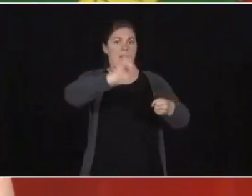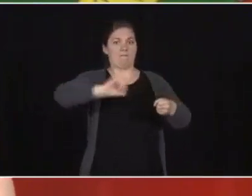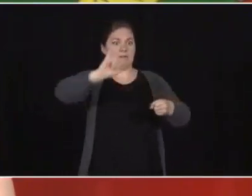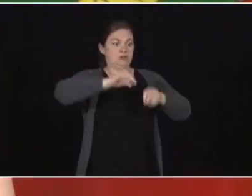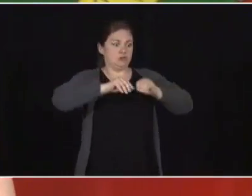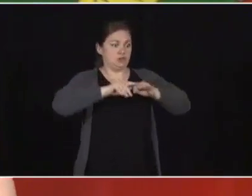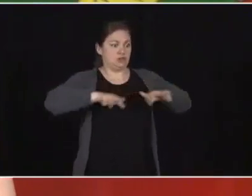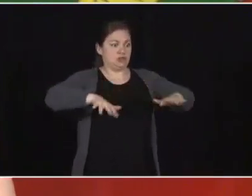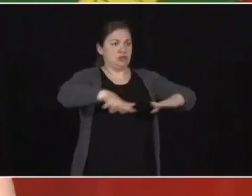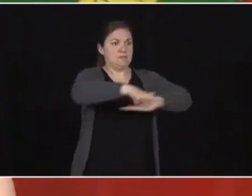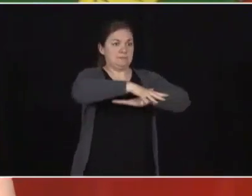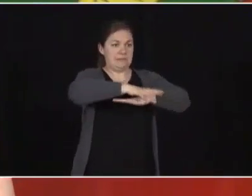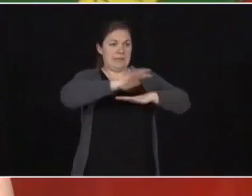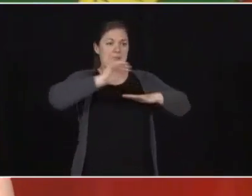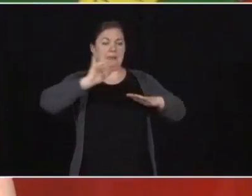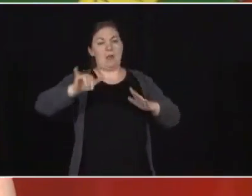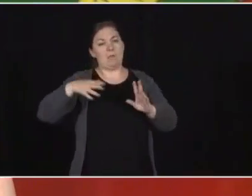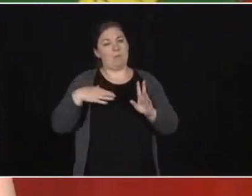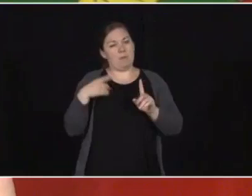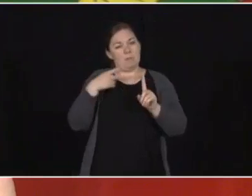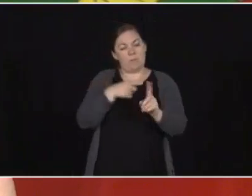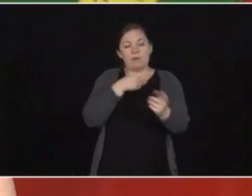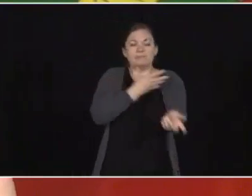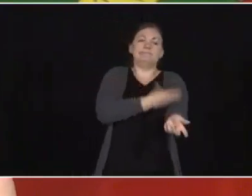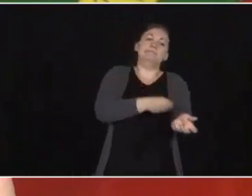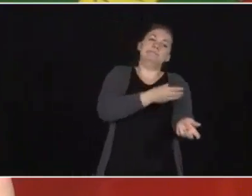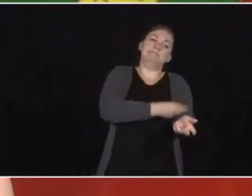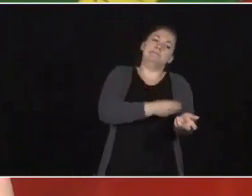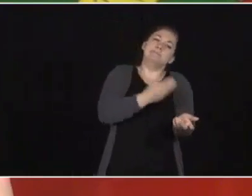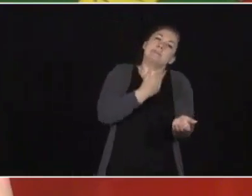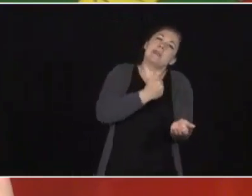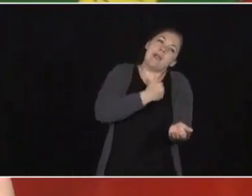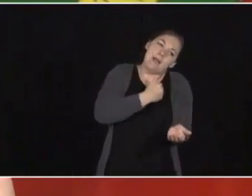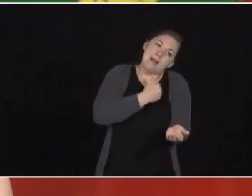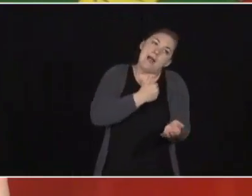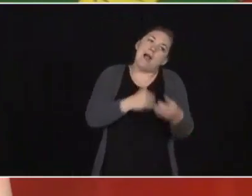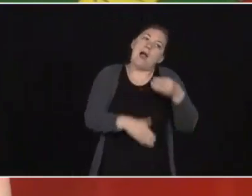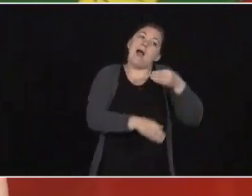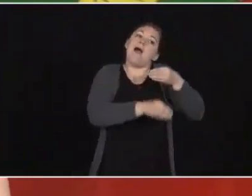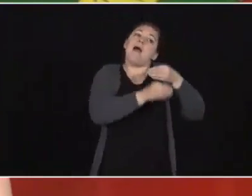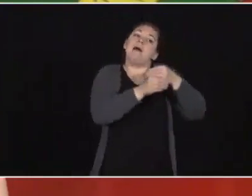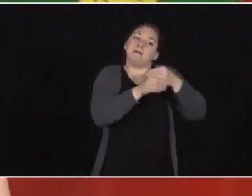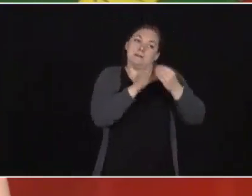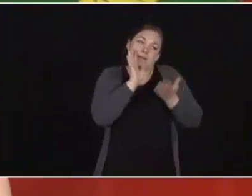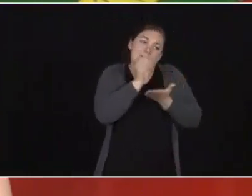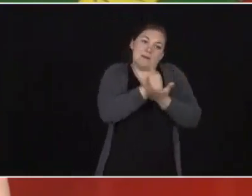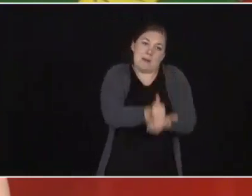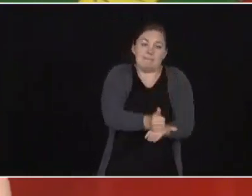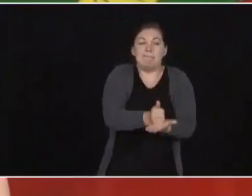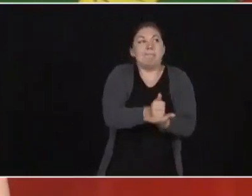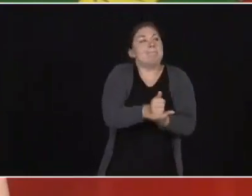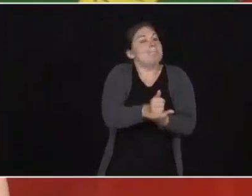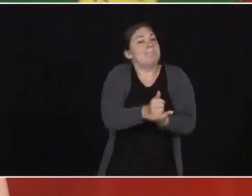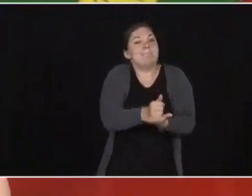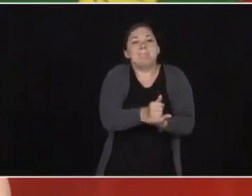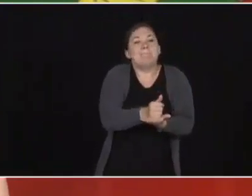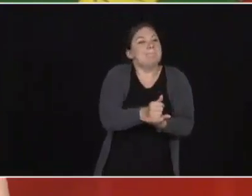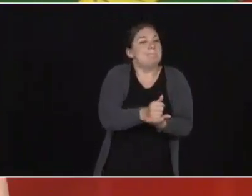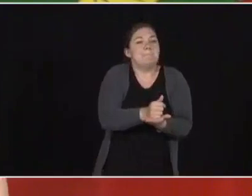Are we missing any centers of affection that within guide some of the efforts of Doctor higher described. So that is the primary focus for where serology